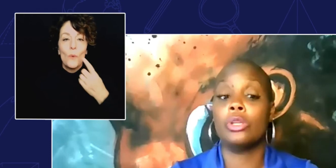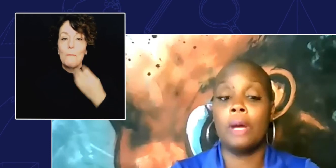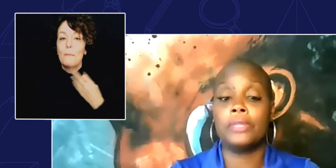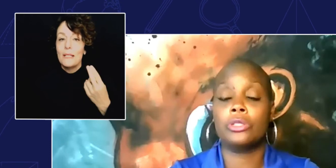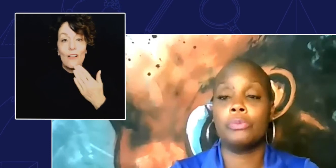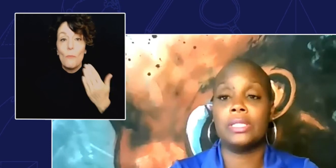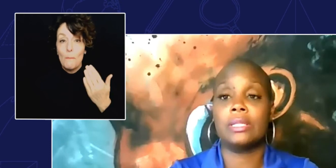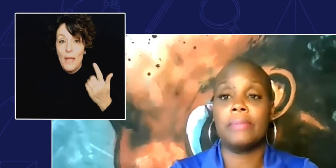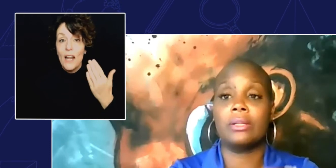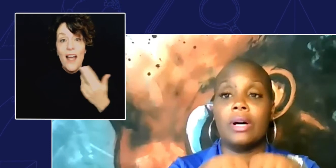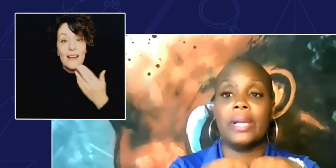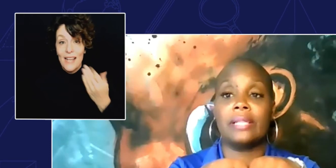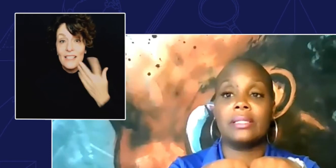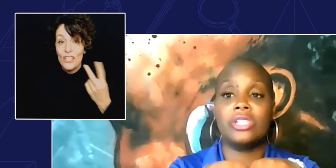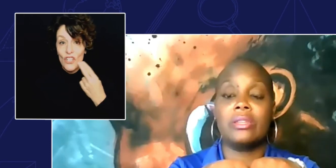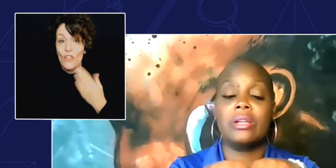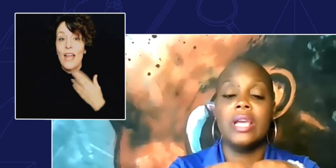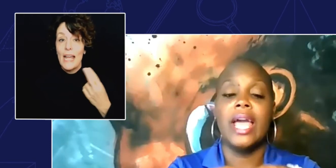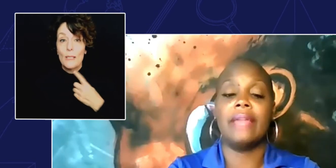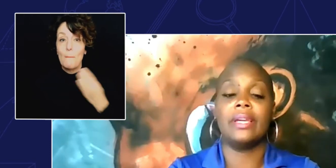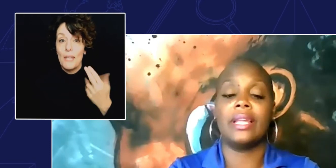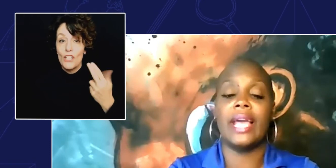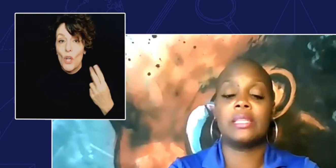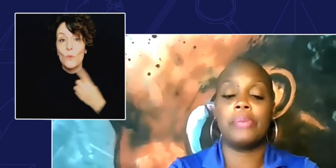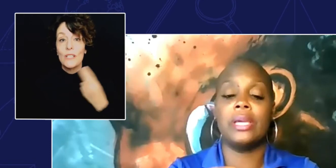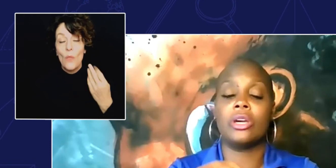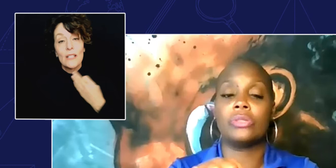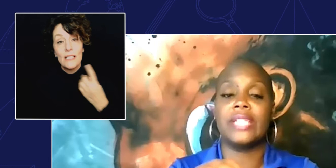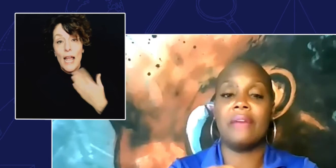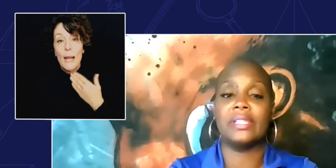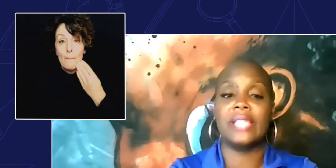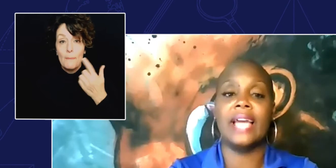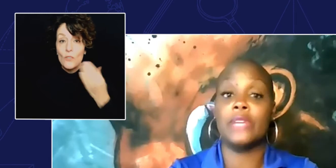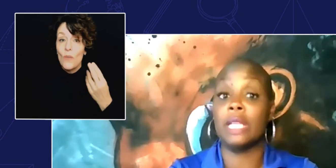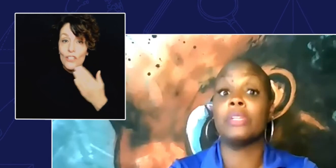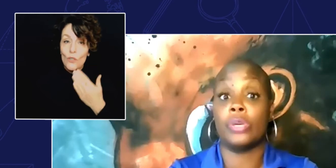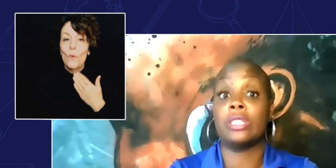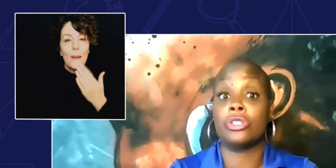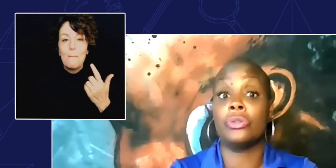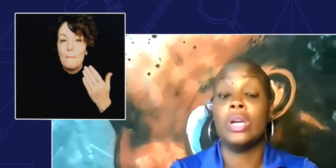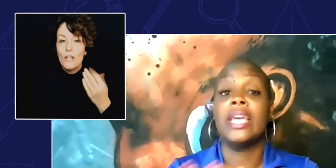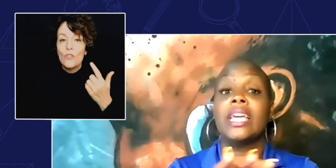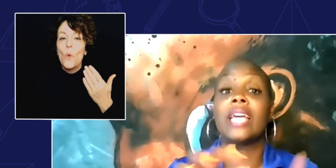And so you bump the two pieces of metal up against each other, and then as the pin goes down the side of it in between the two